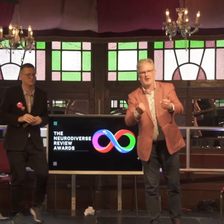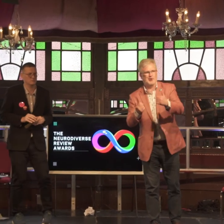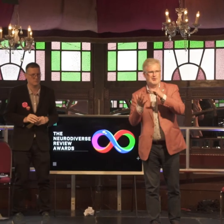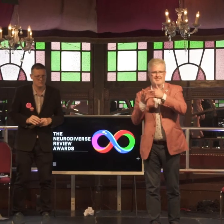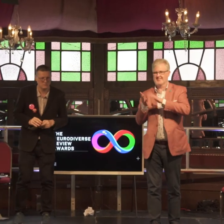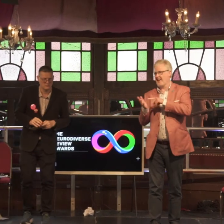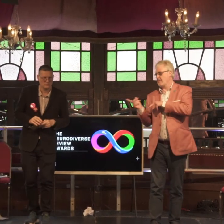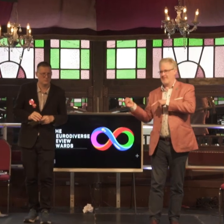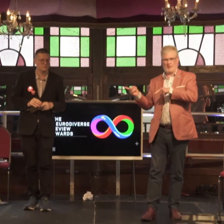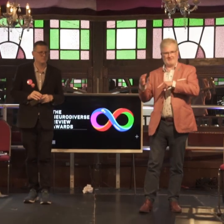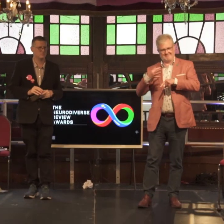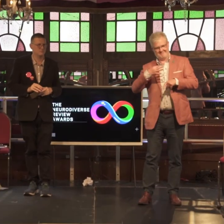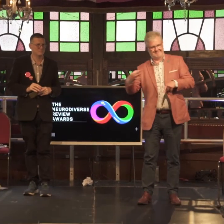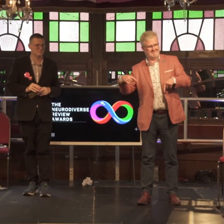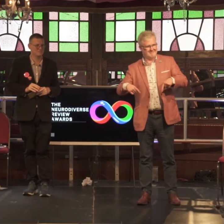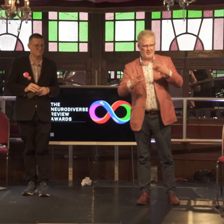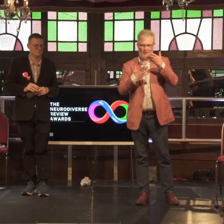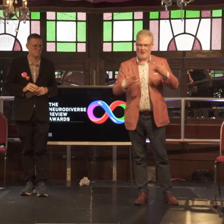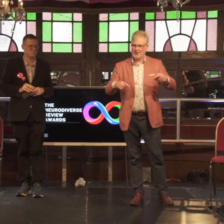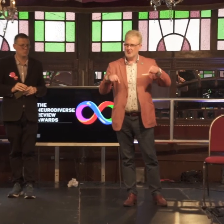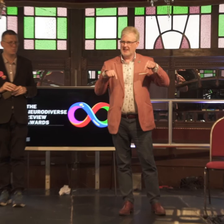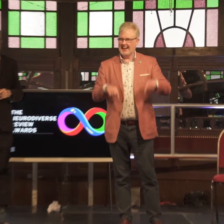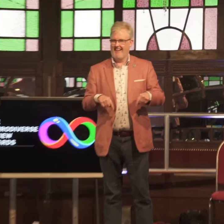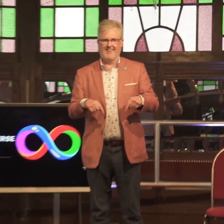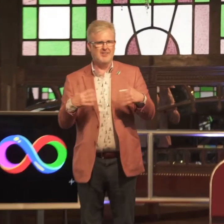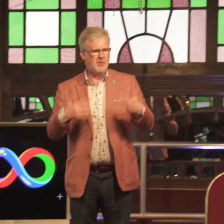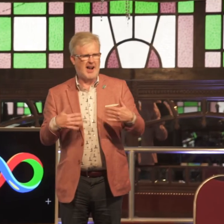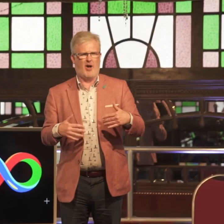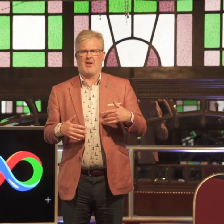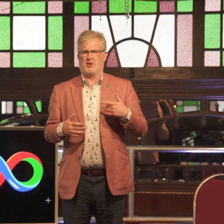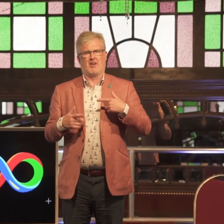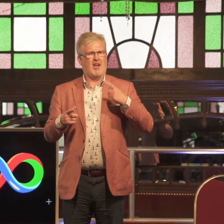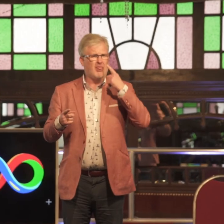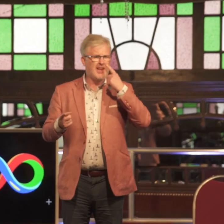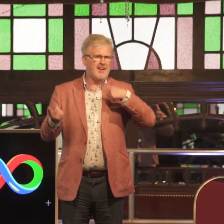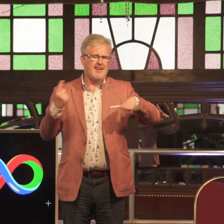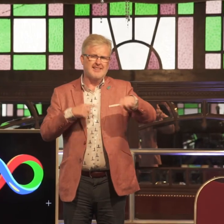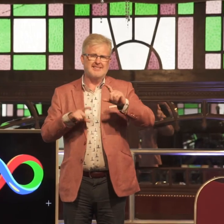Thank you. Thank you, Simon. Thank you for asking me to present this award. I'm honoured to be here.